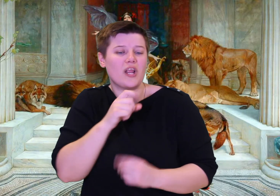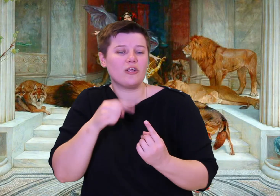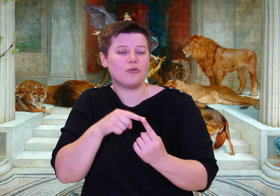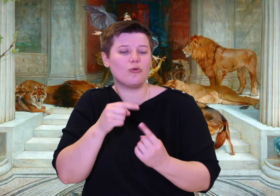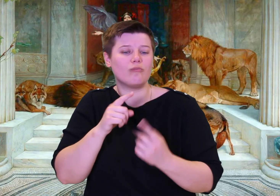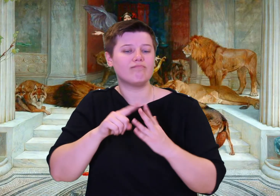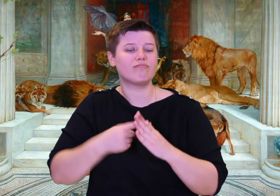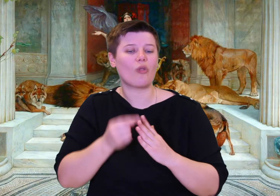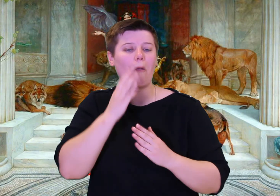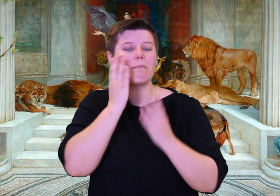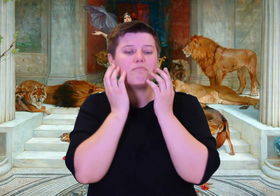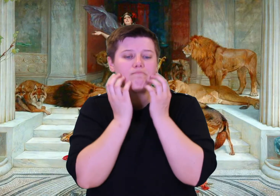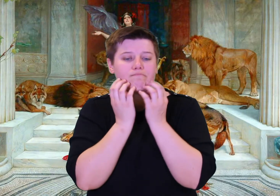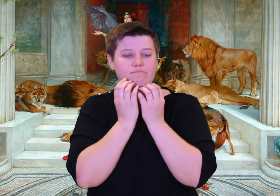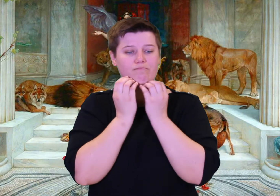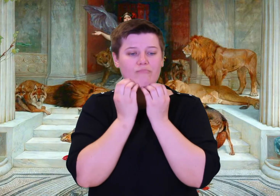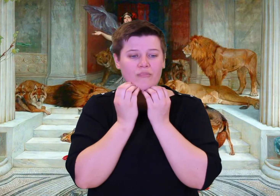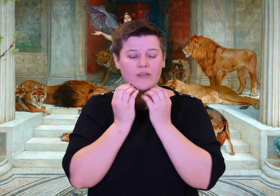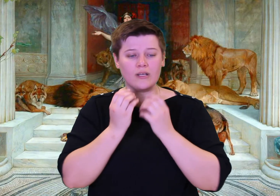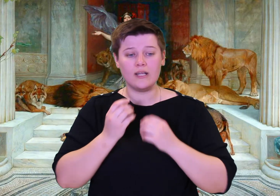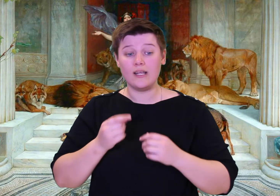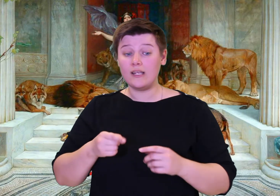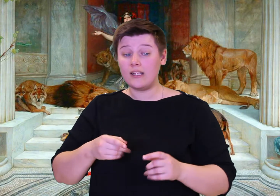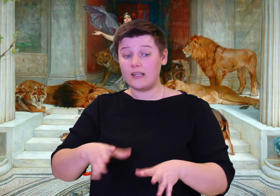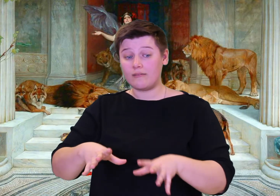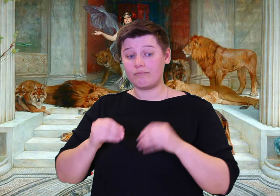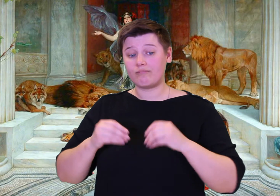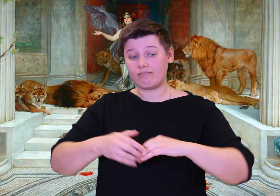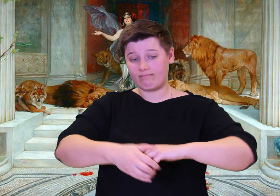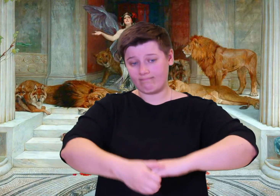carrying his wand of gold.